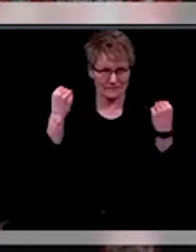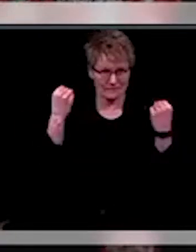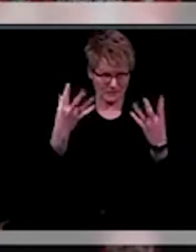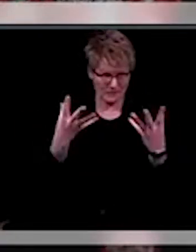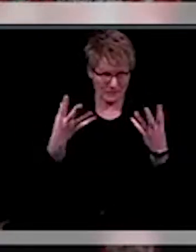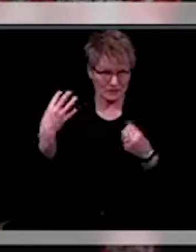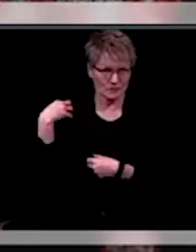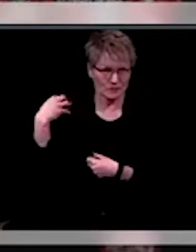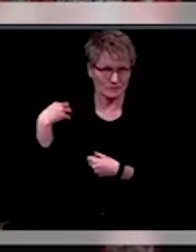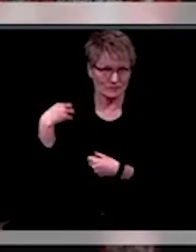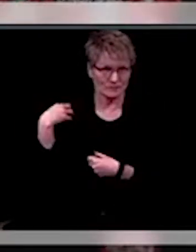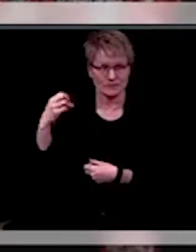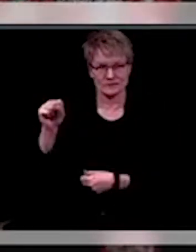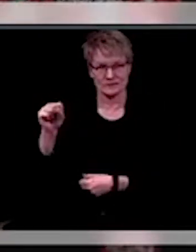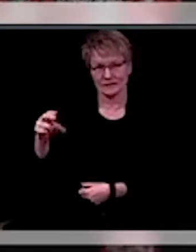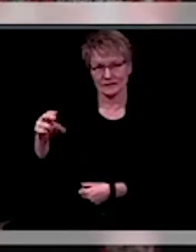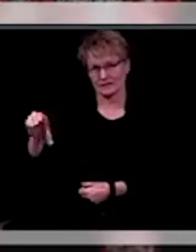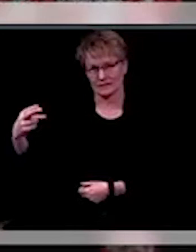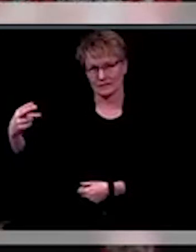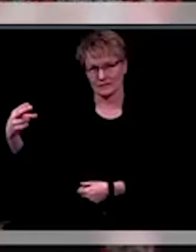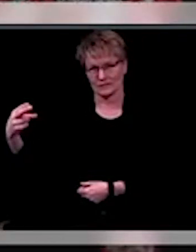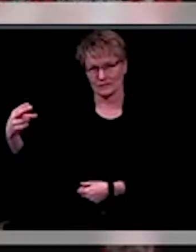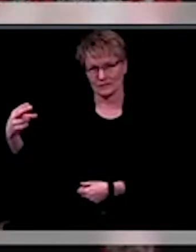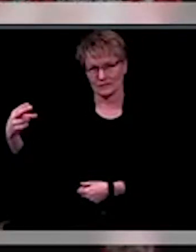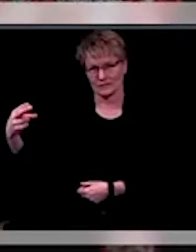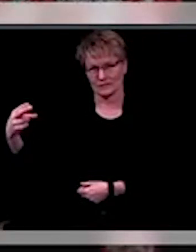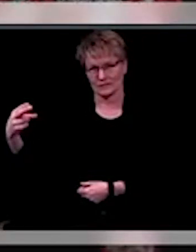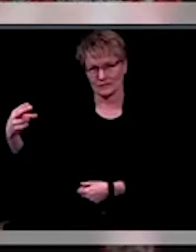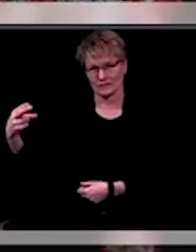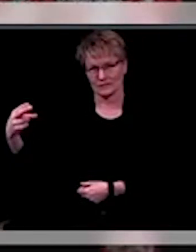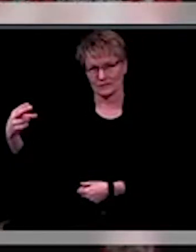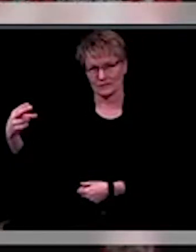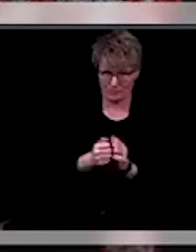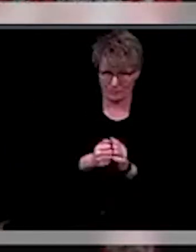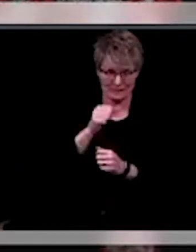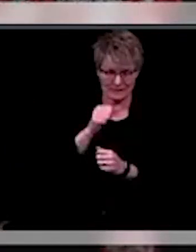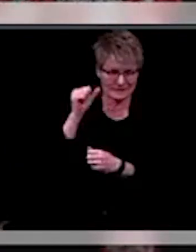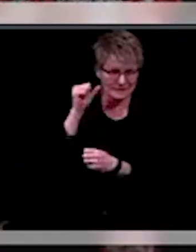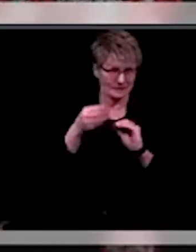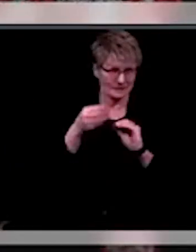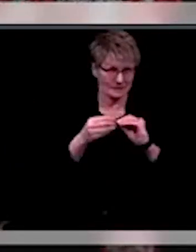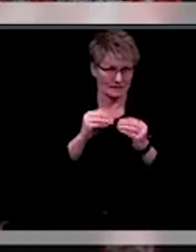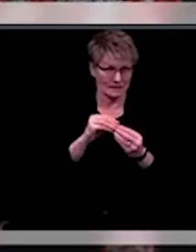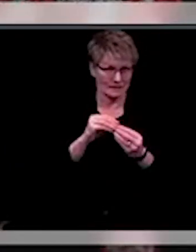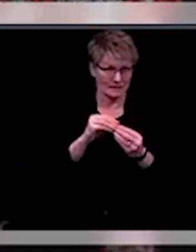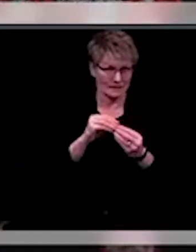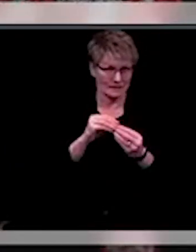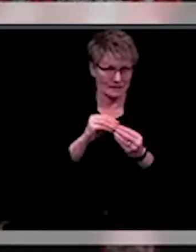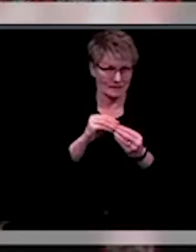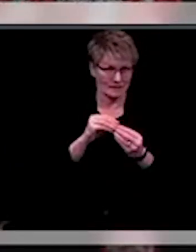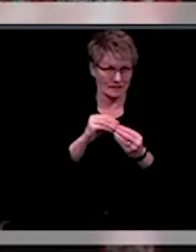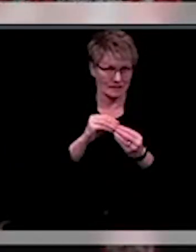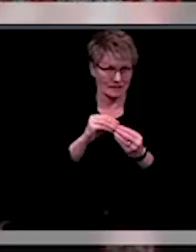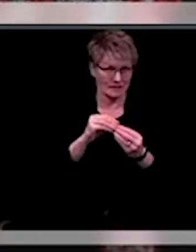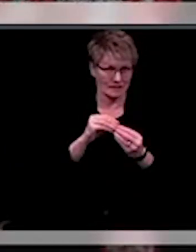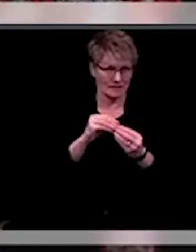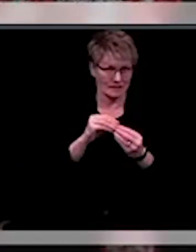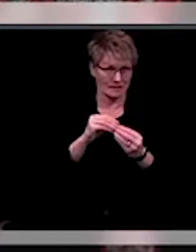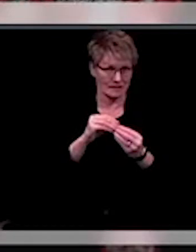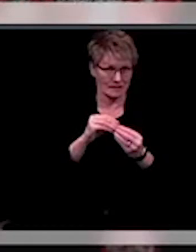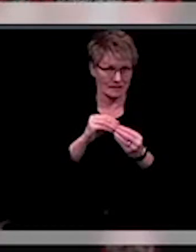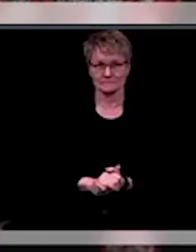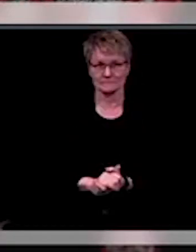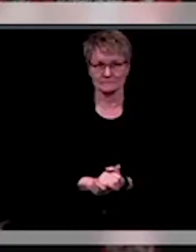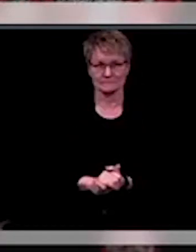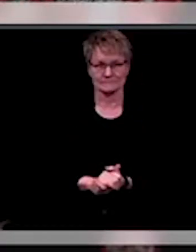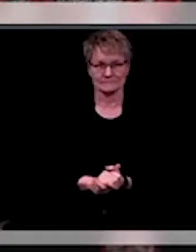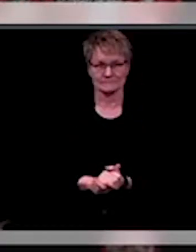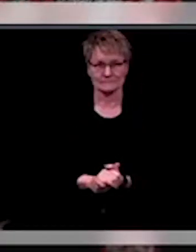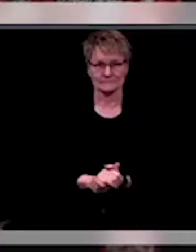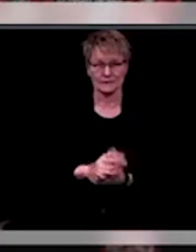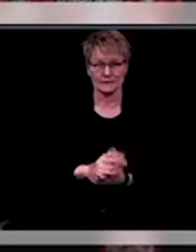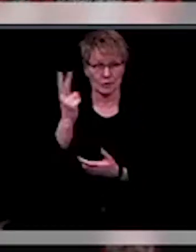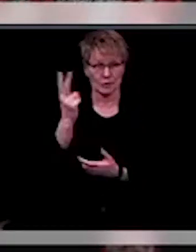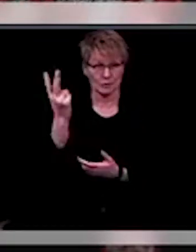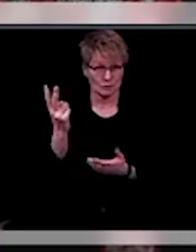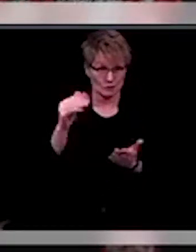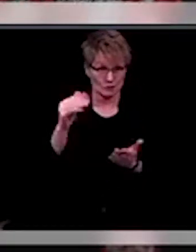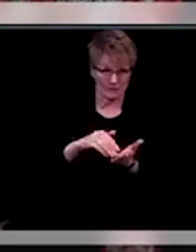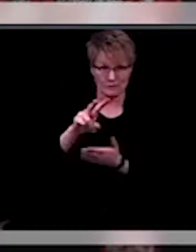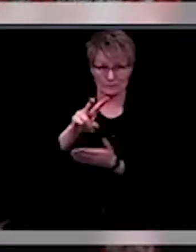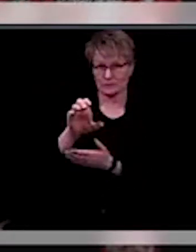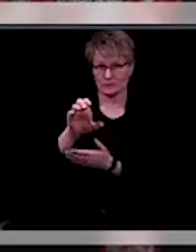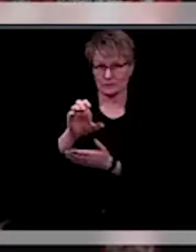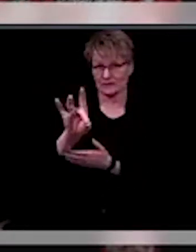Agency. We'll start off with yesterday's numbers. We've had a total number of 2,284 confirmed cases,